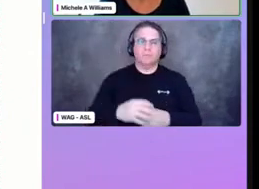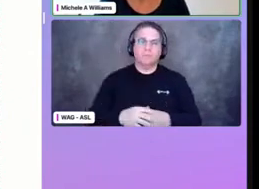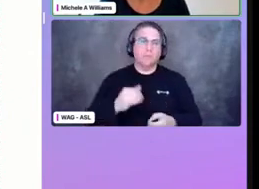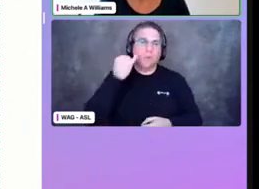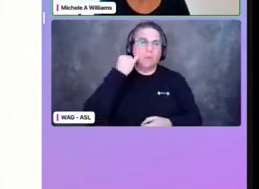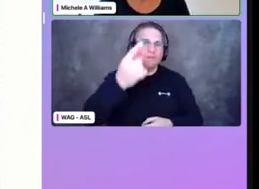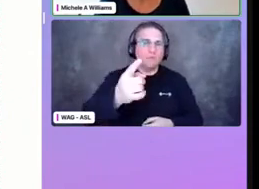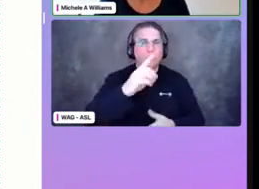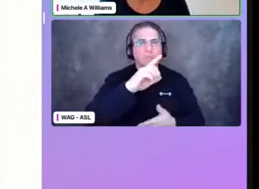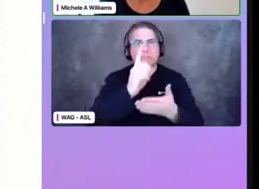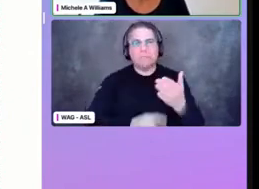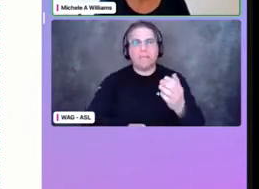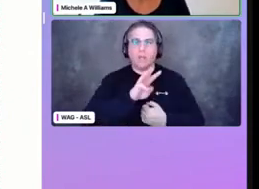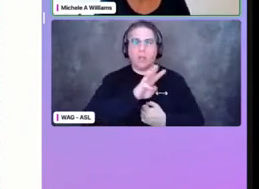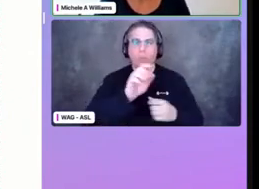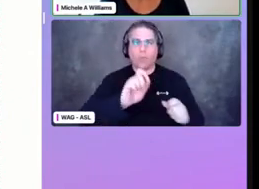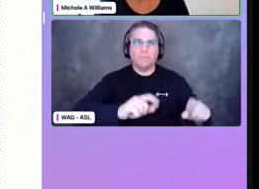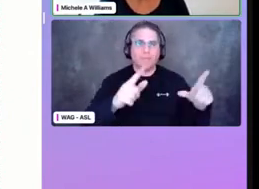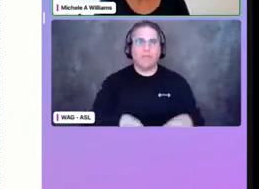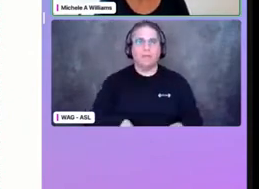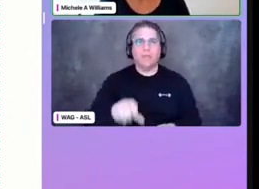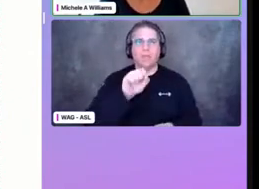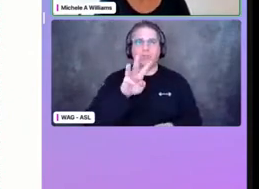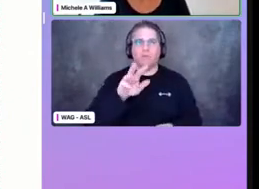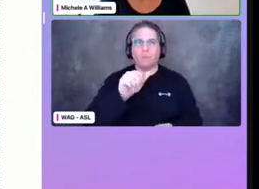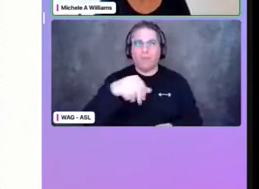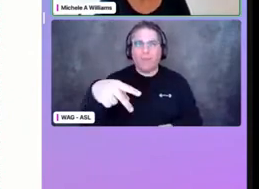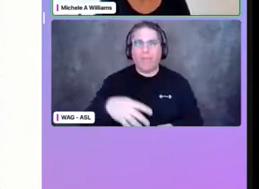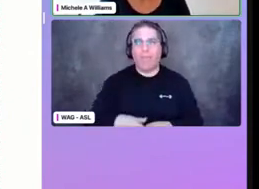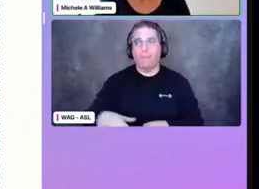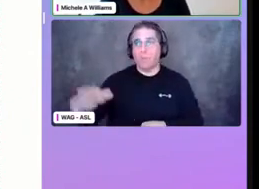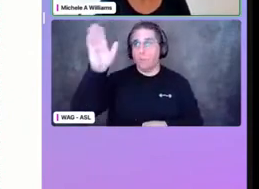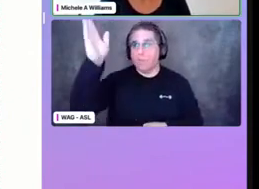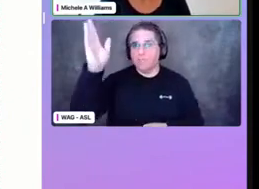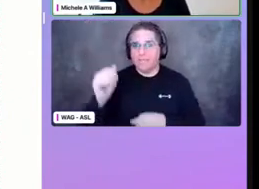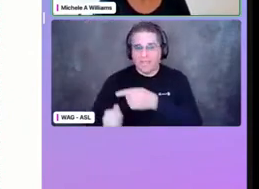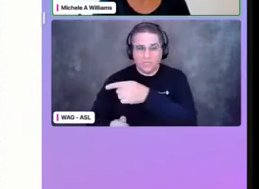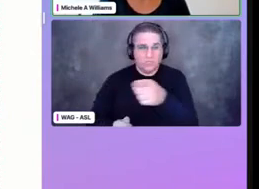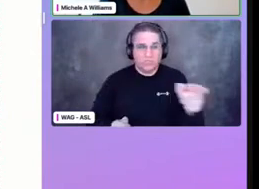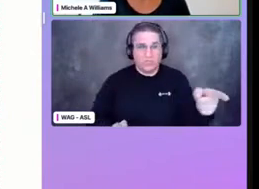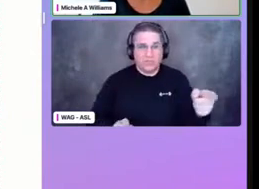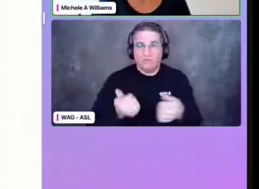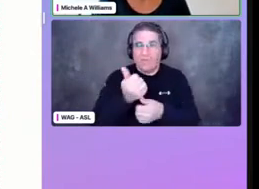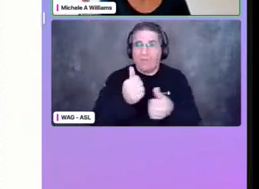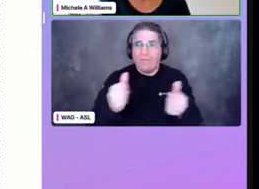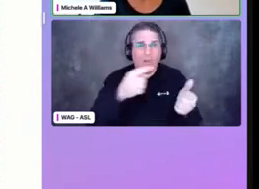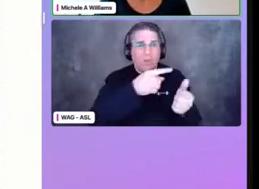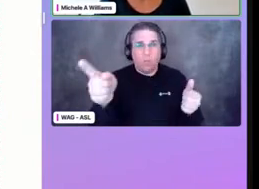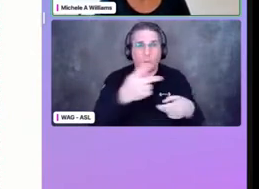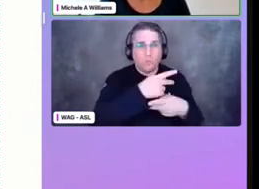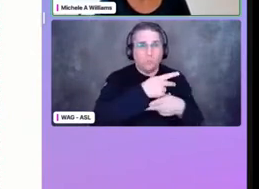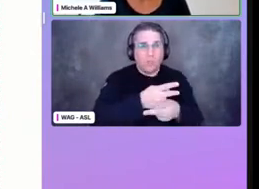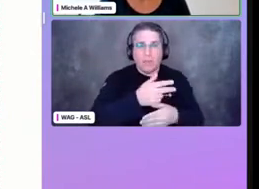Garrett, the elements of UX. Basically whether building a system, it's your own personal website, a software application, or a presentation